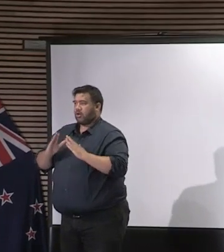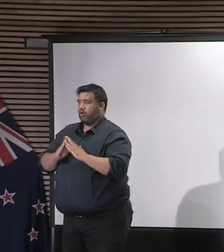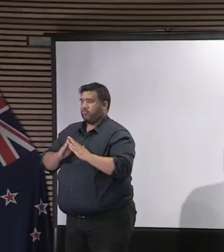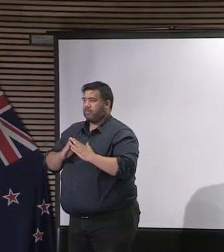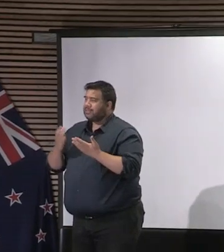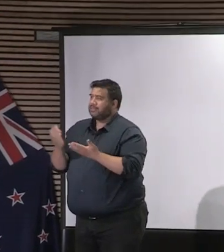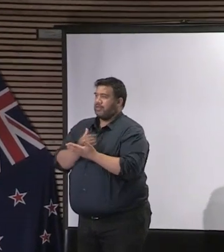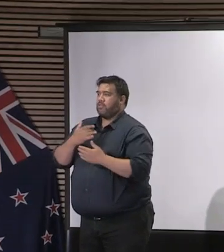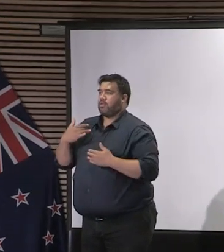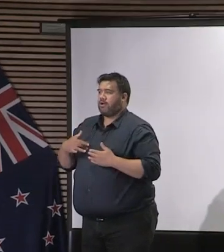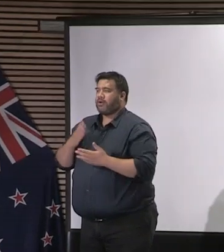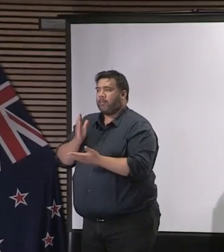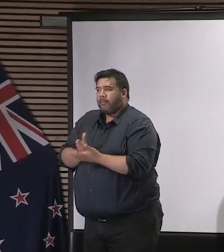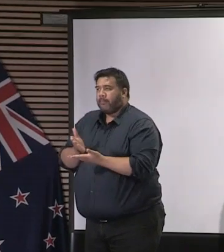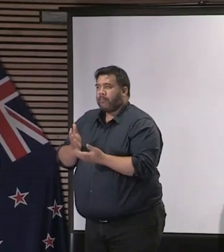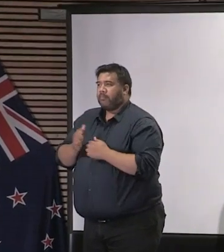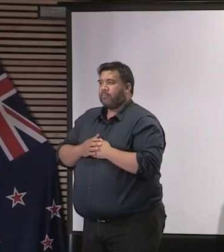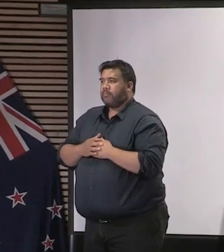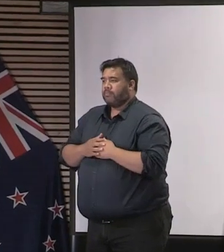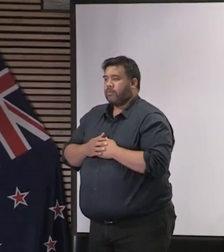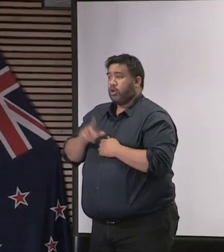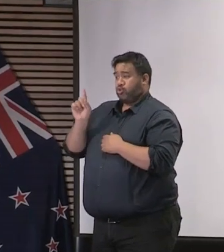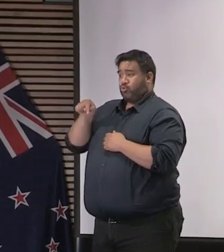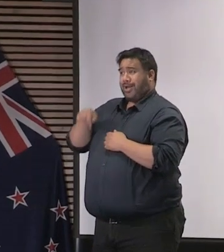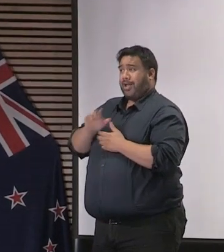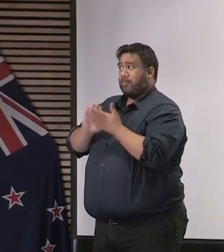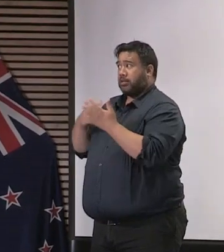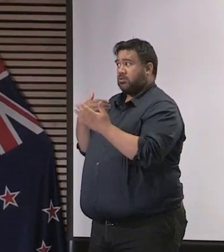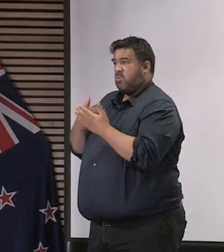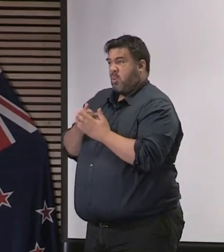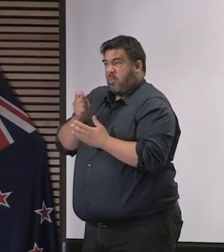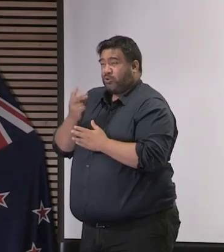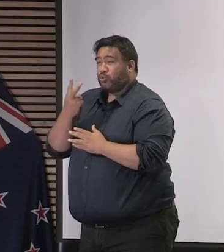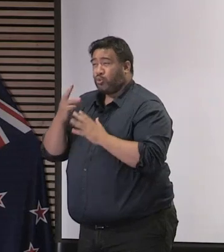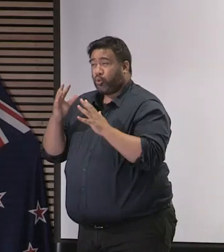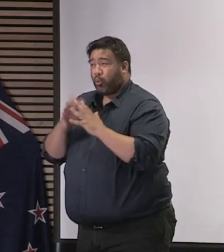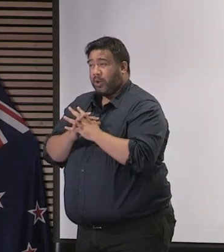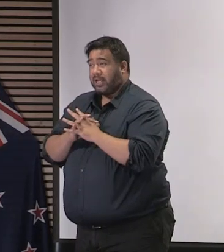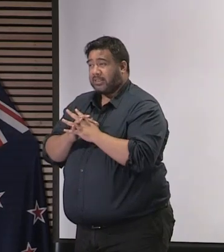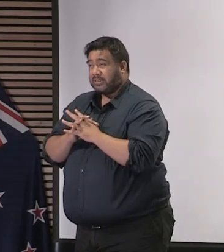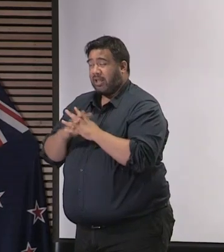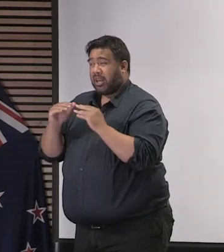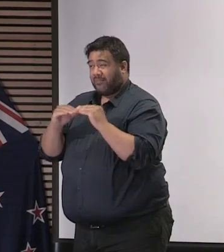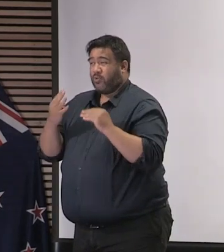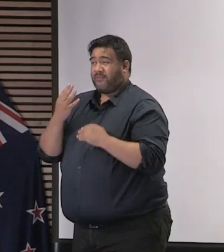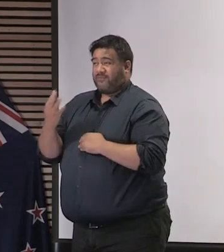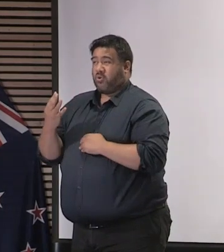thing and please stay home. It is saving lives. Today marks